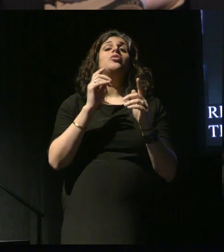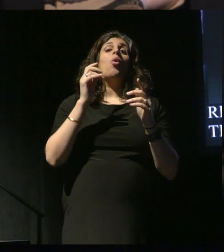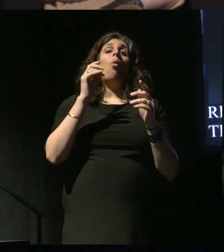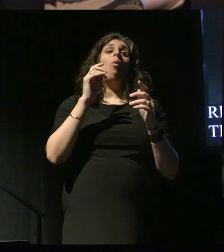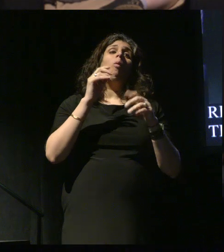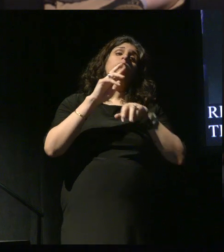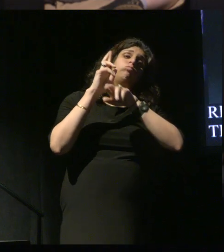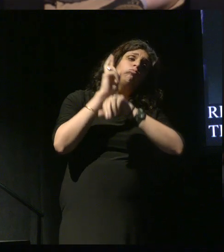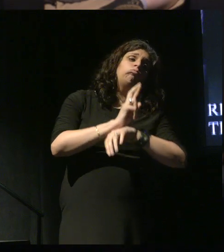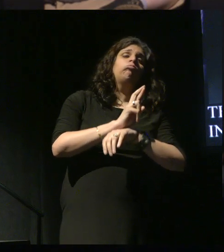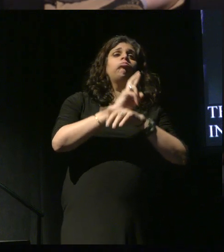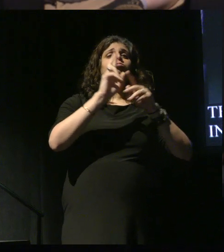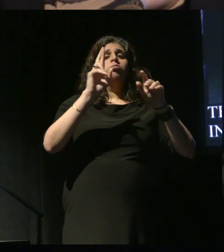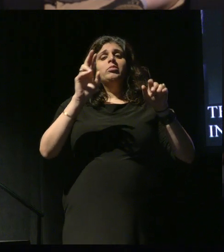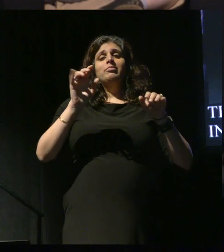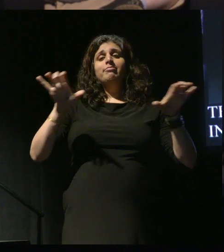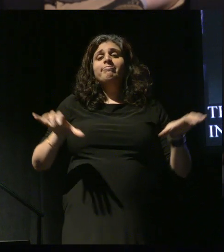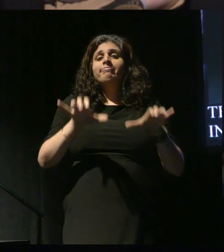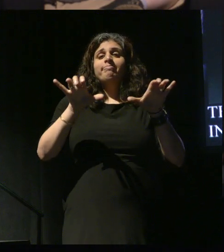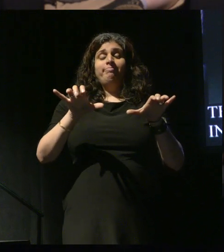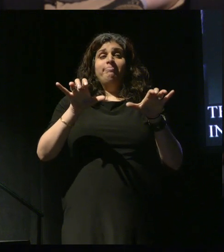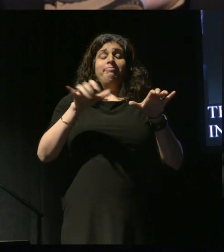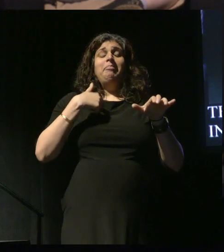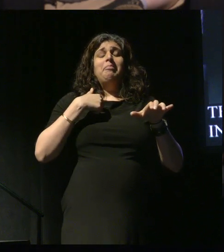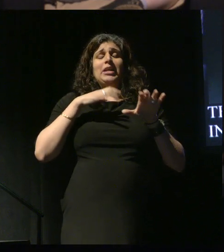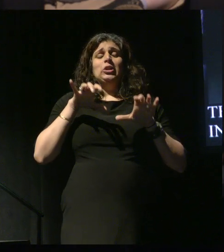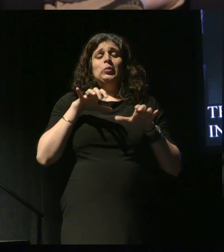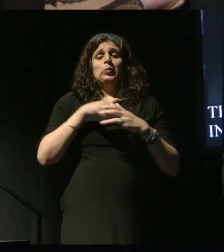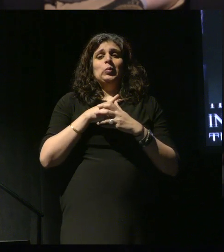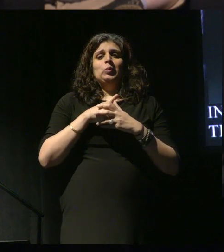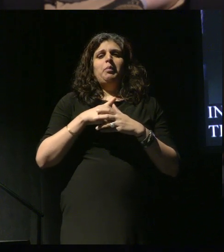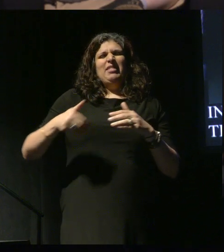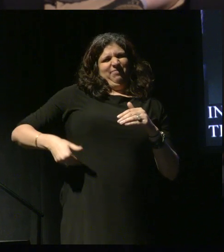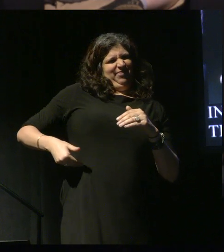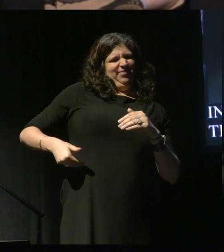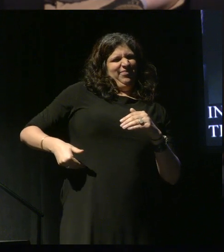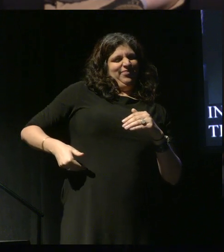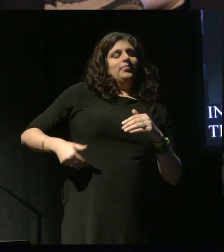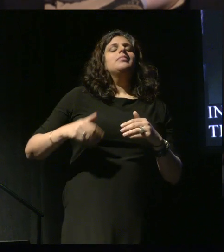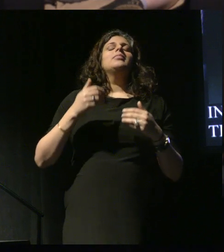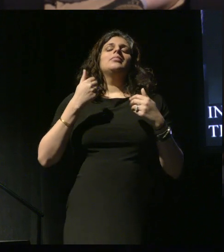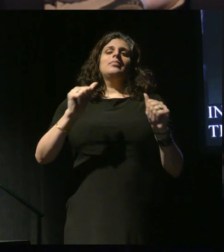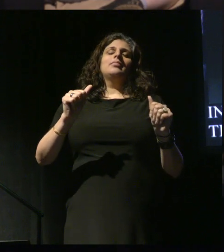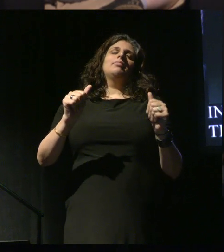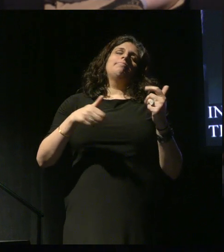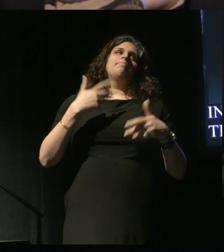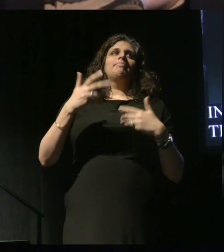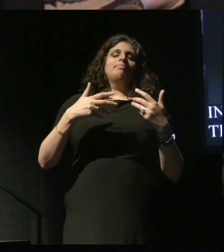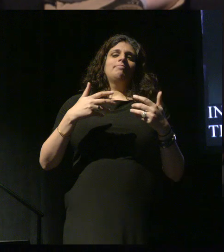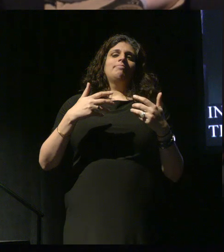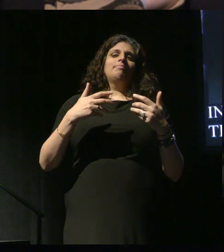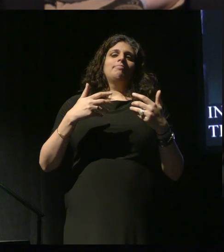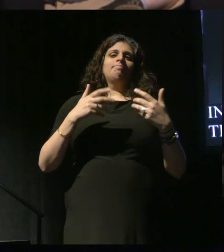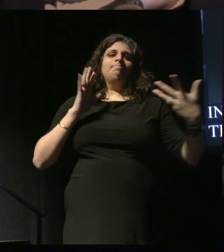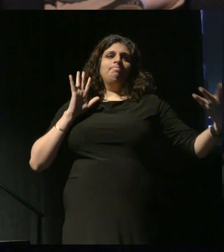in the book are all rituals that I've done, like instinctively to try to make a bridge between